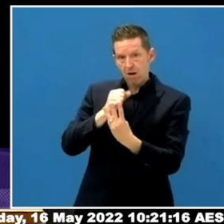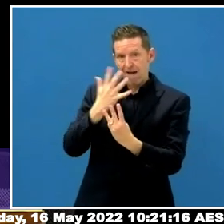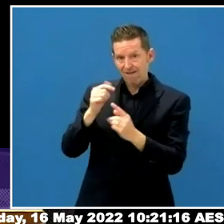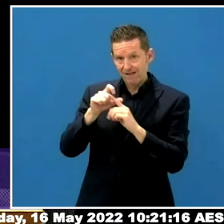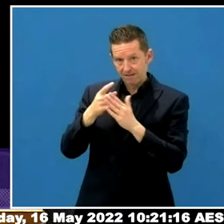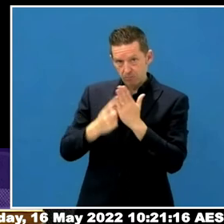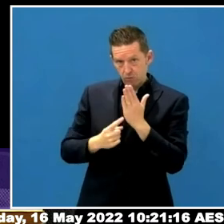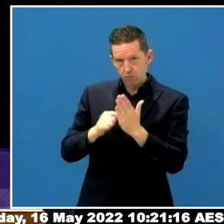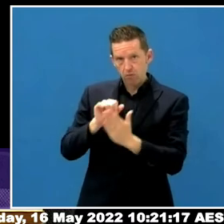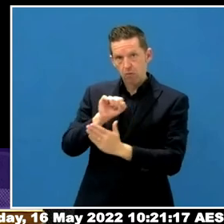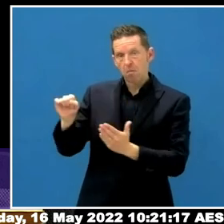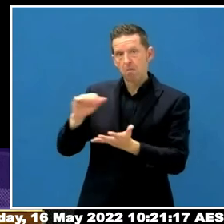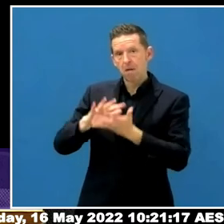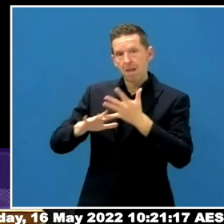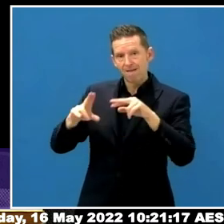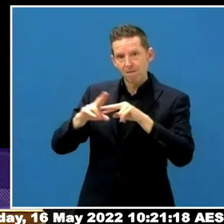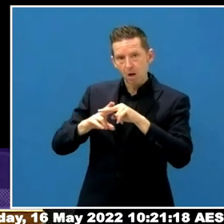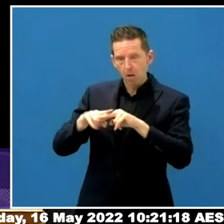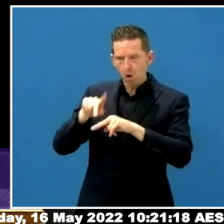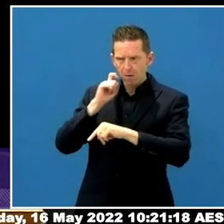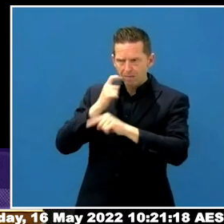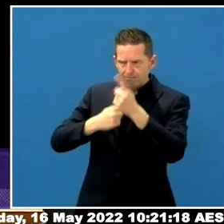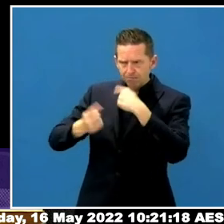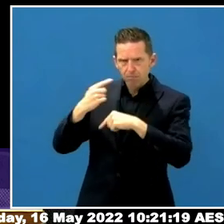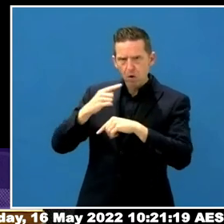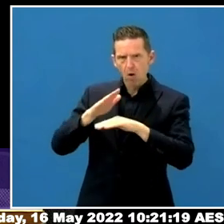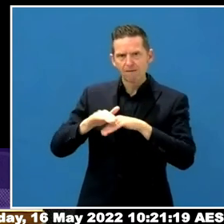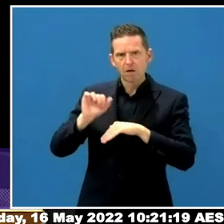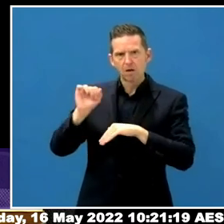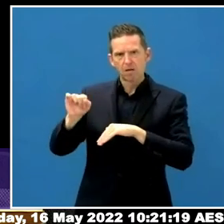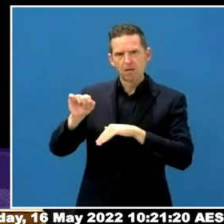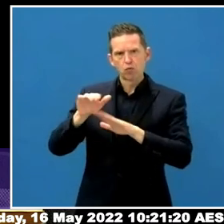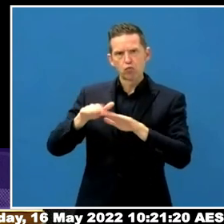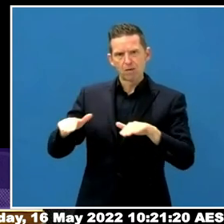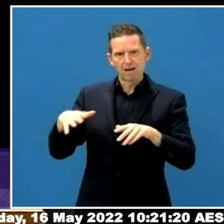who participated in the Afford day program at Mount Druitt in New South Wales.